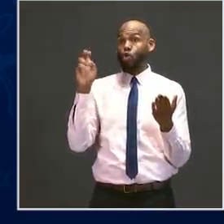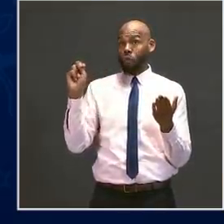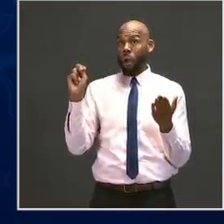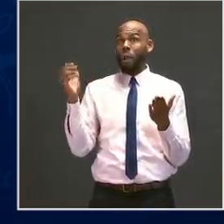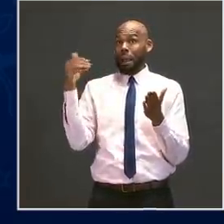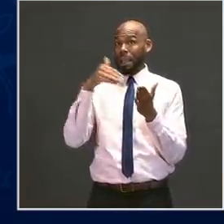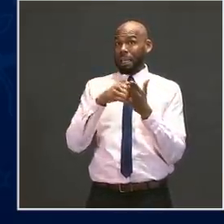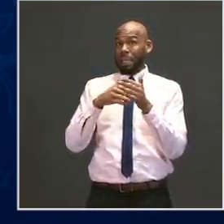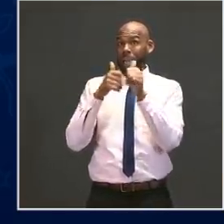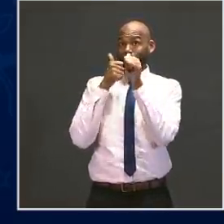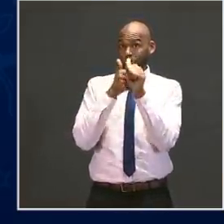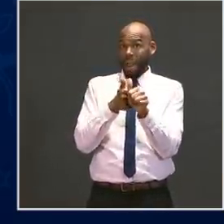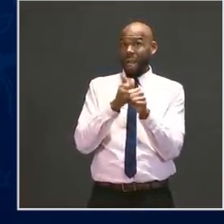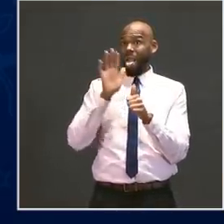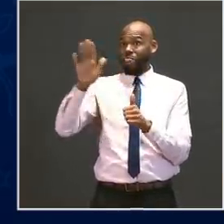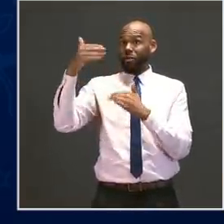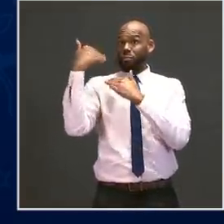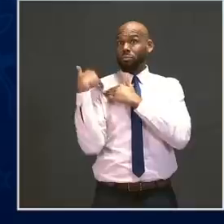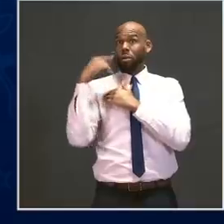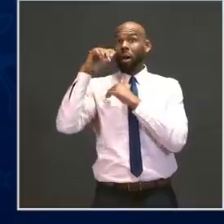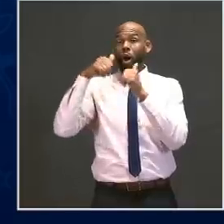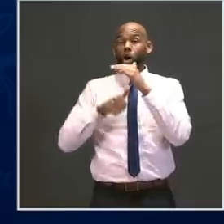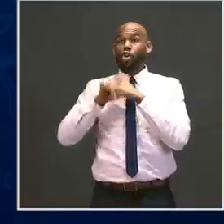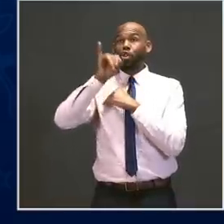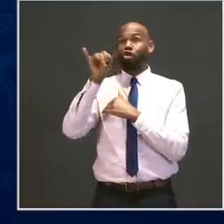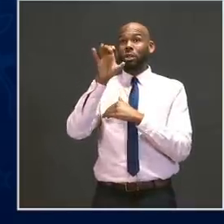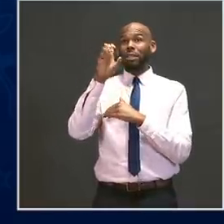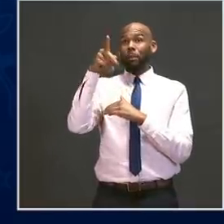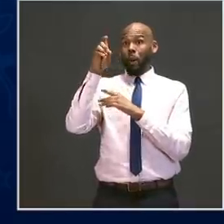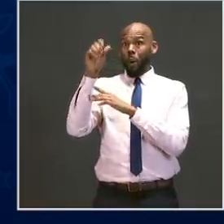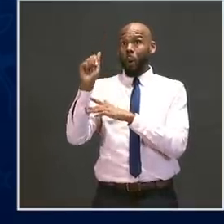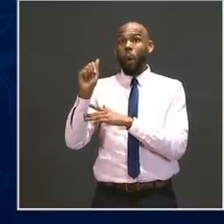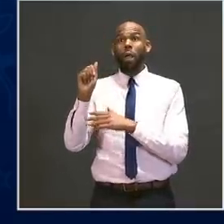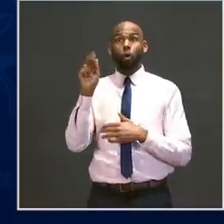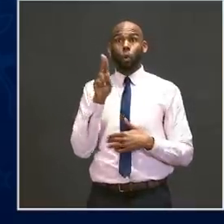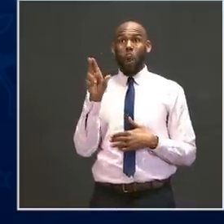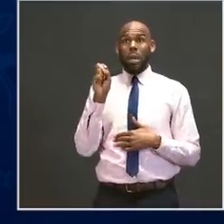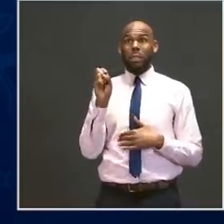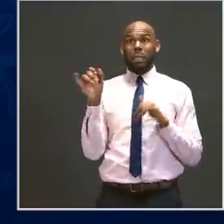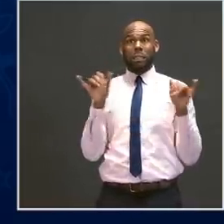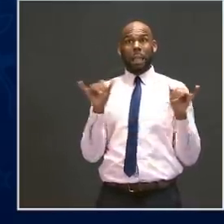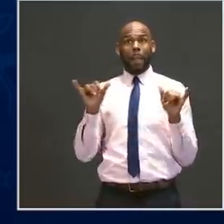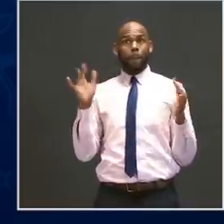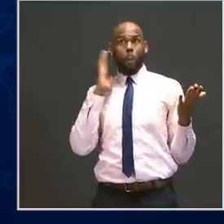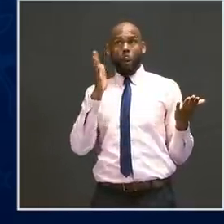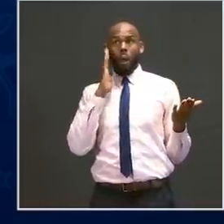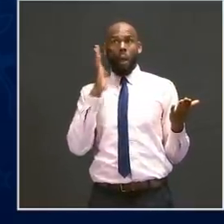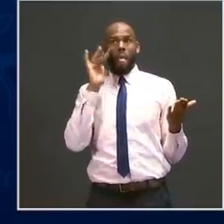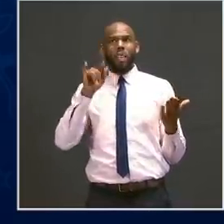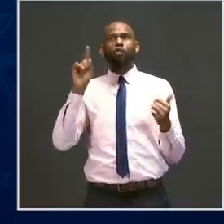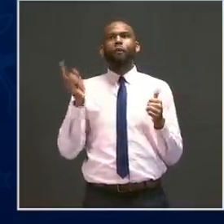with its obligations under the JCPOA, the United States would do the same. So that is certainly the first step that would be required.